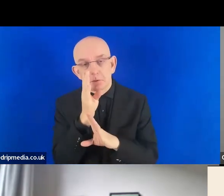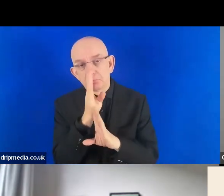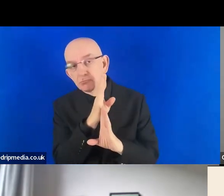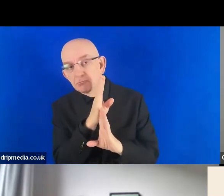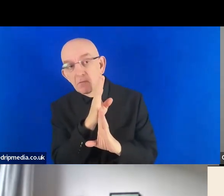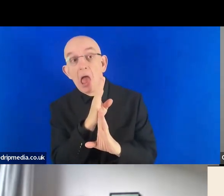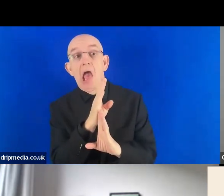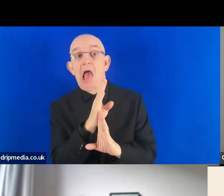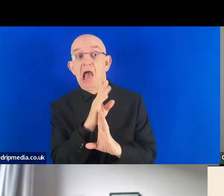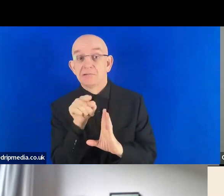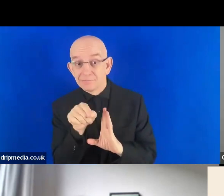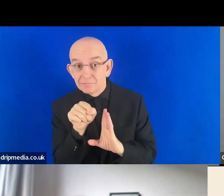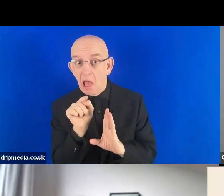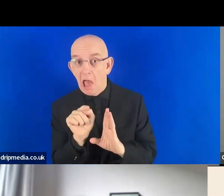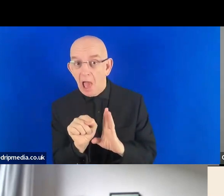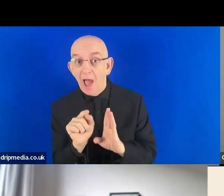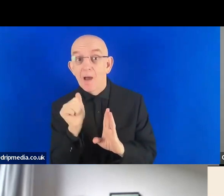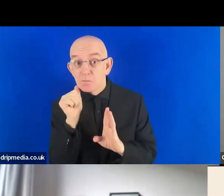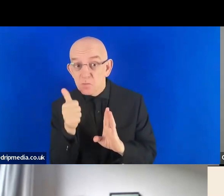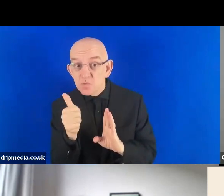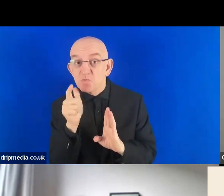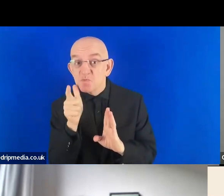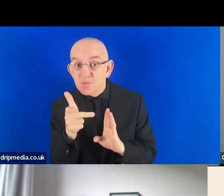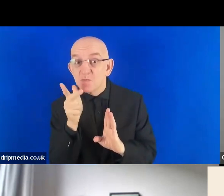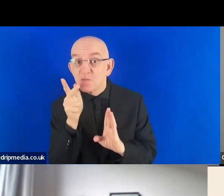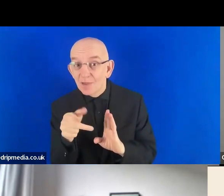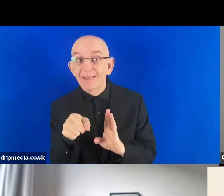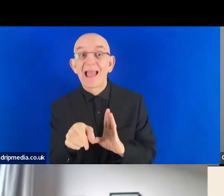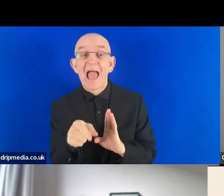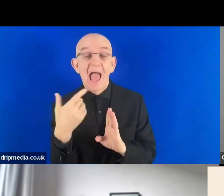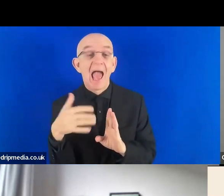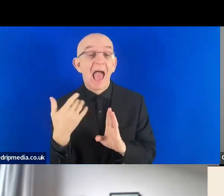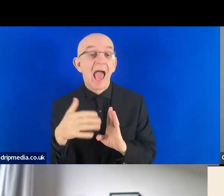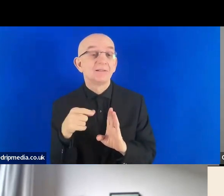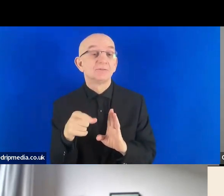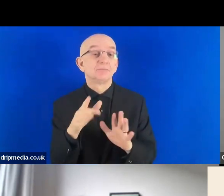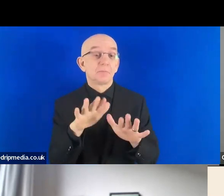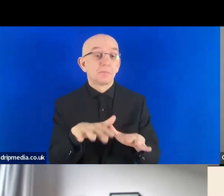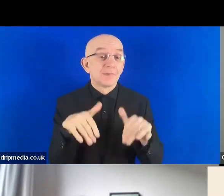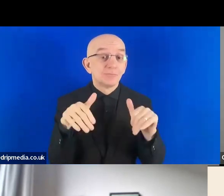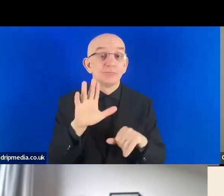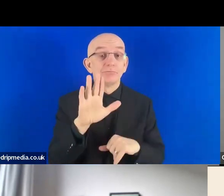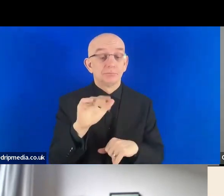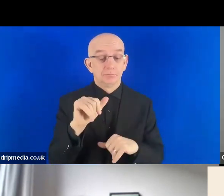We've been a bit kind for the late, someone said early morning and then and I was like, oh, that's not early at all.